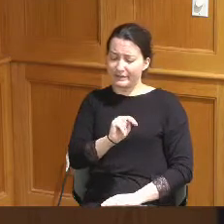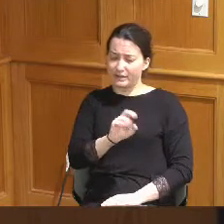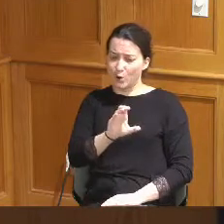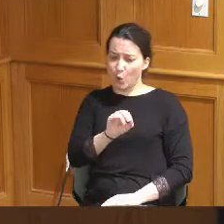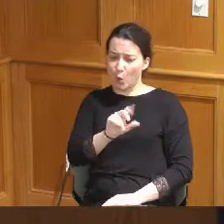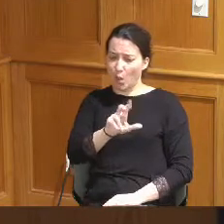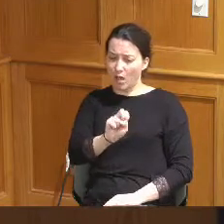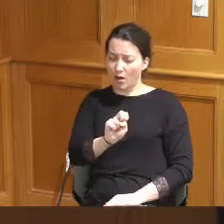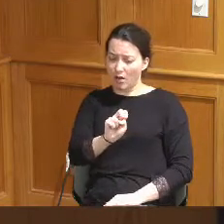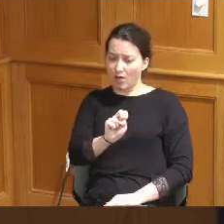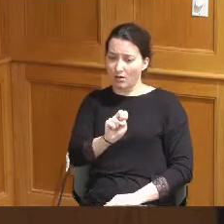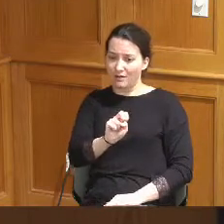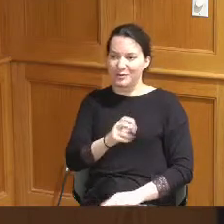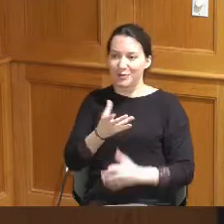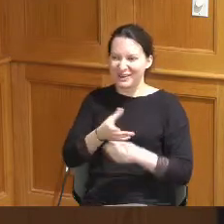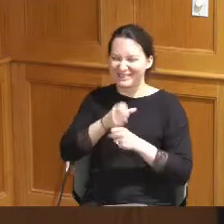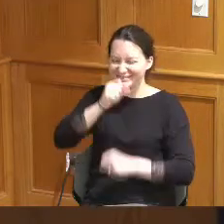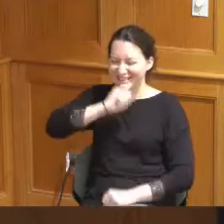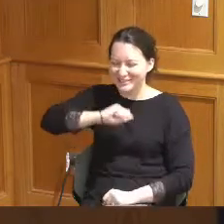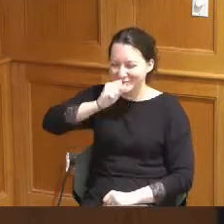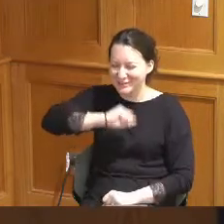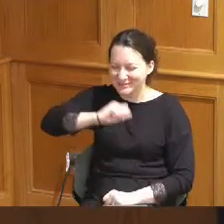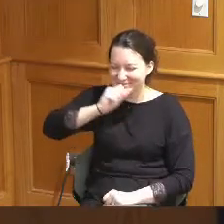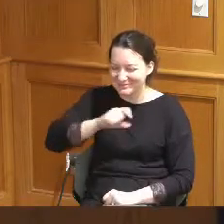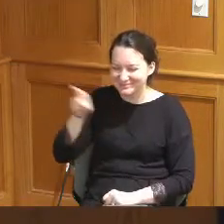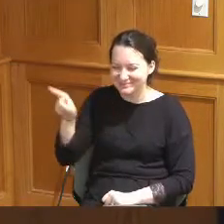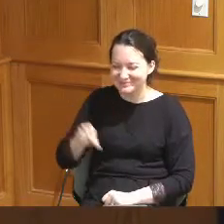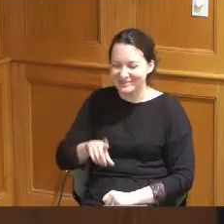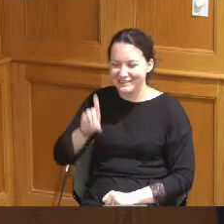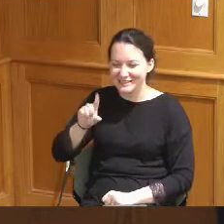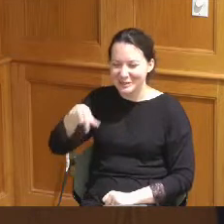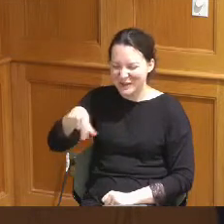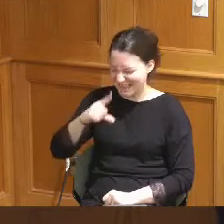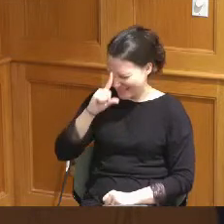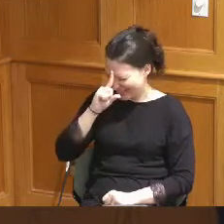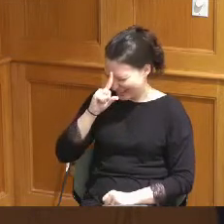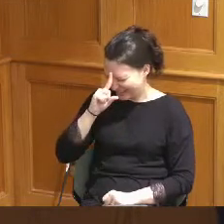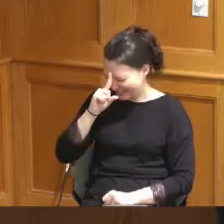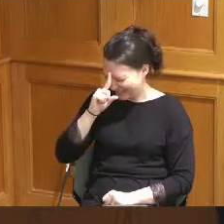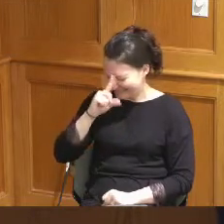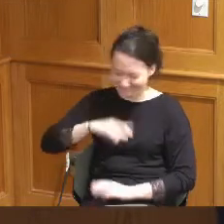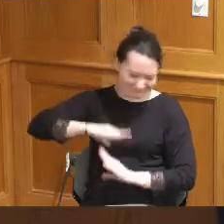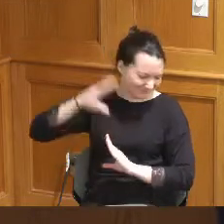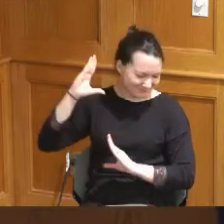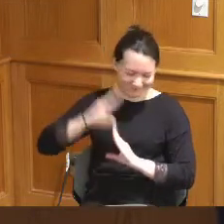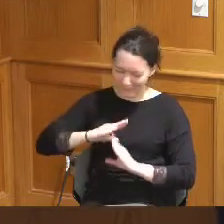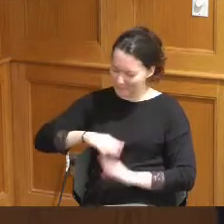getting our ice cream right there at Dairy Queen I think it might be the number one Dairy Queen but